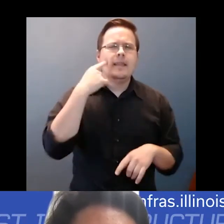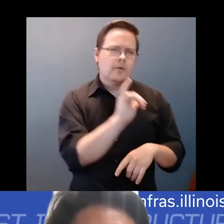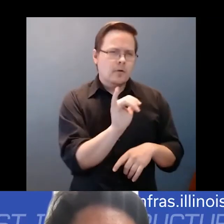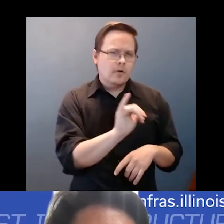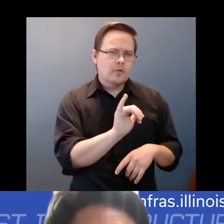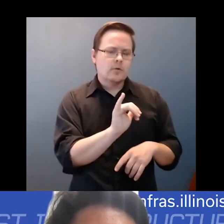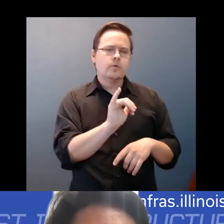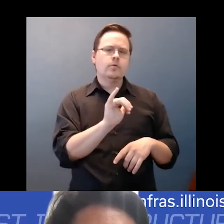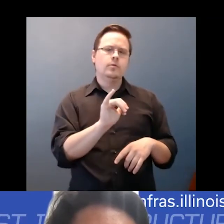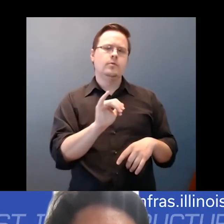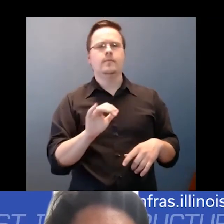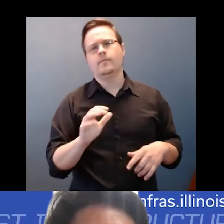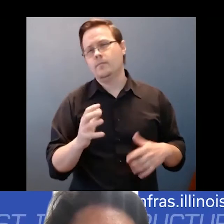But I think that also.